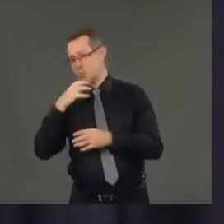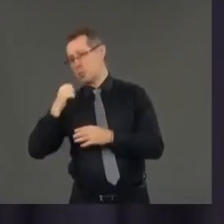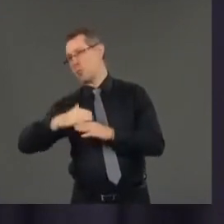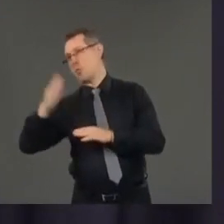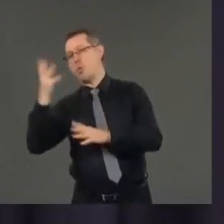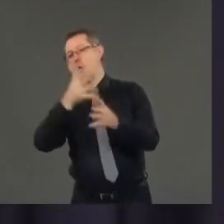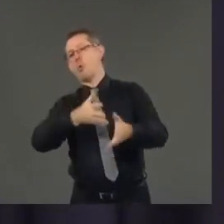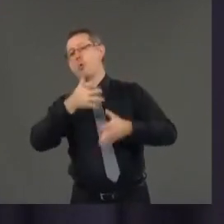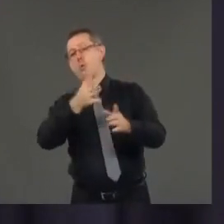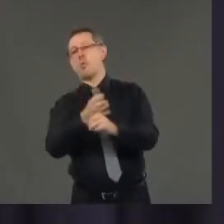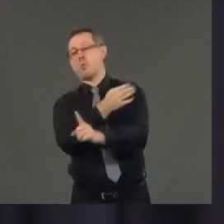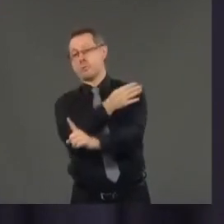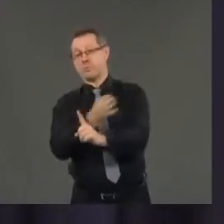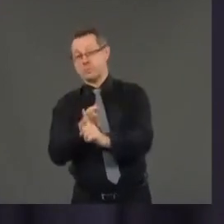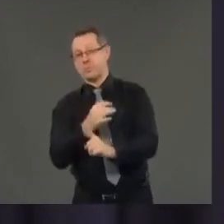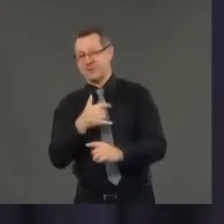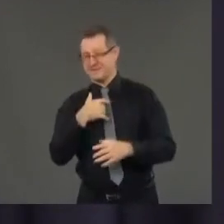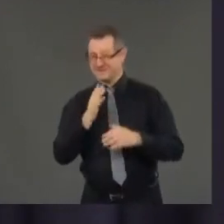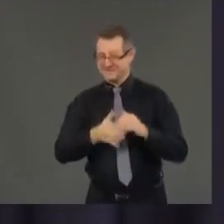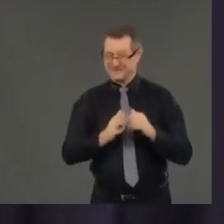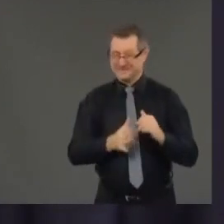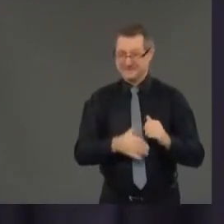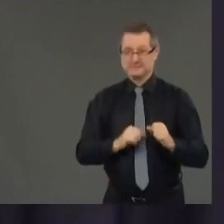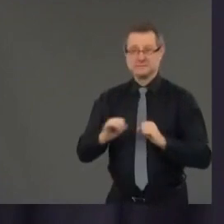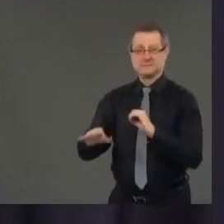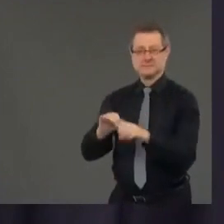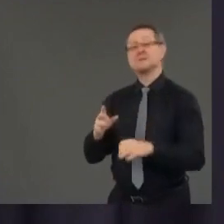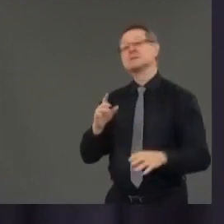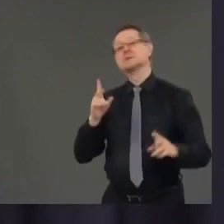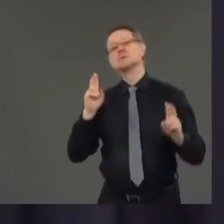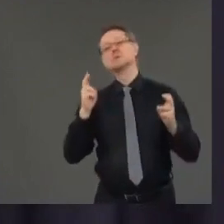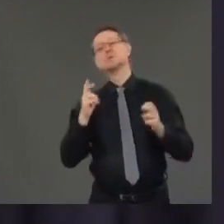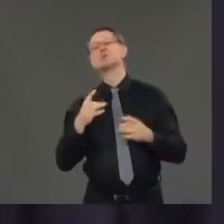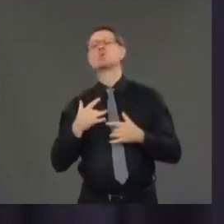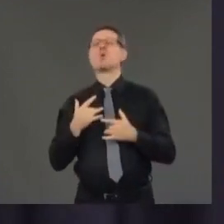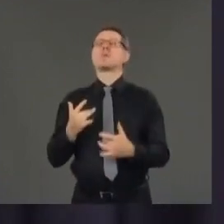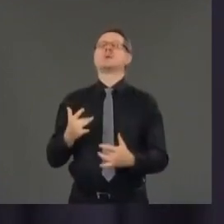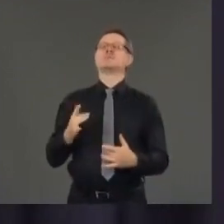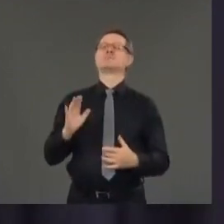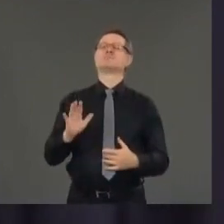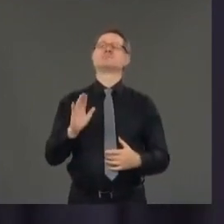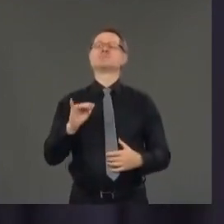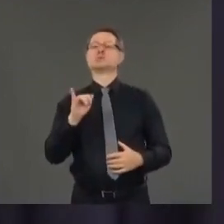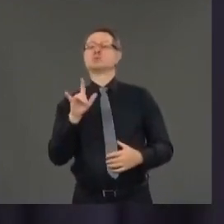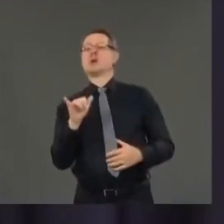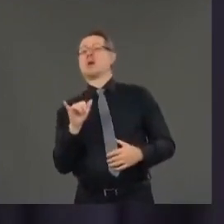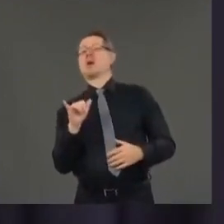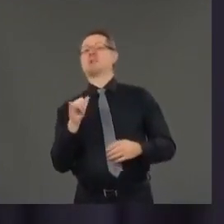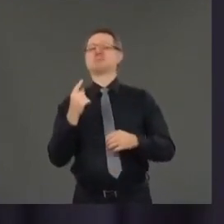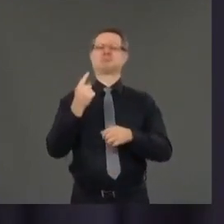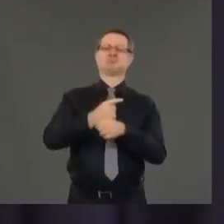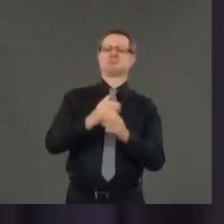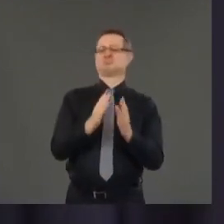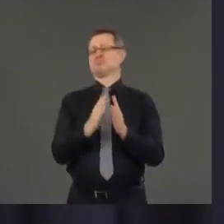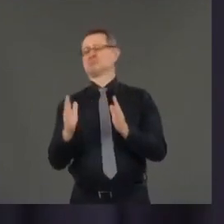THERE ARE 1,250 CLAIMS -- ANY CLAIM OTHER THAN 1,259 ARE